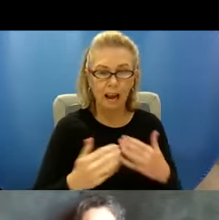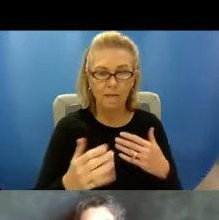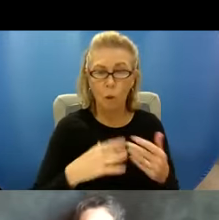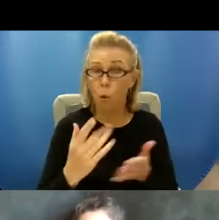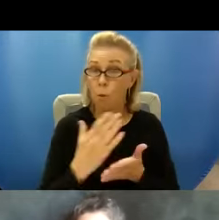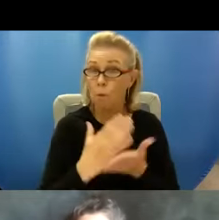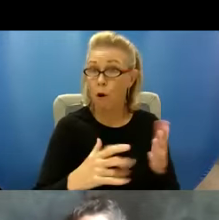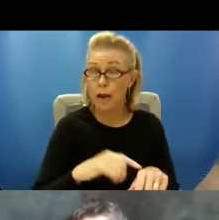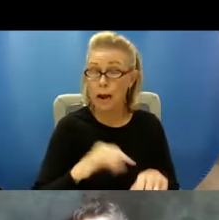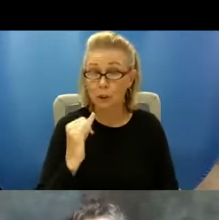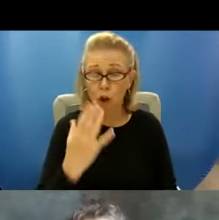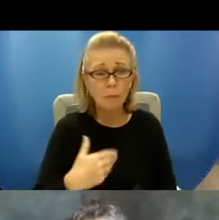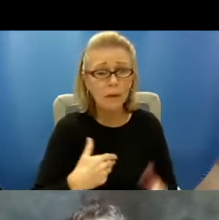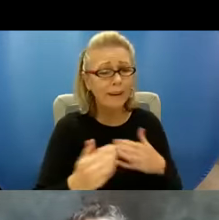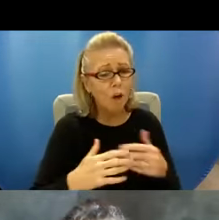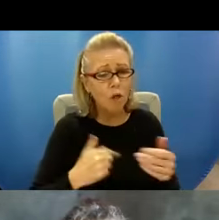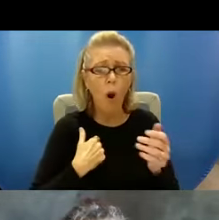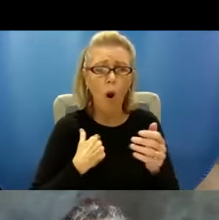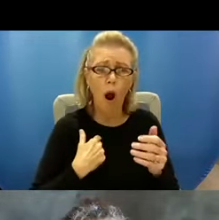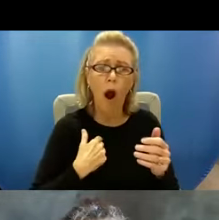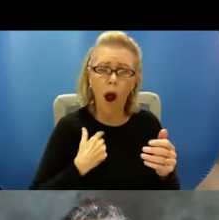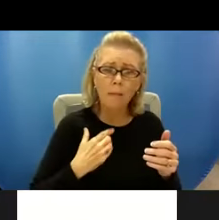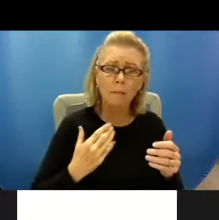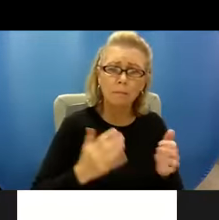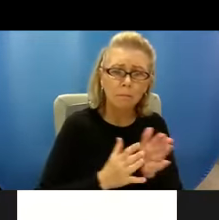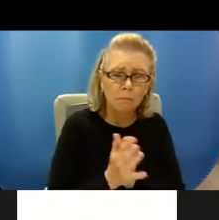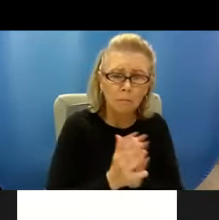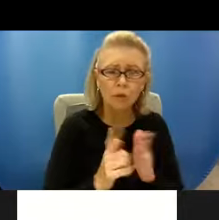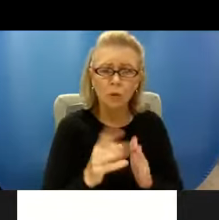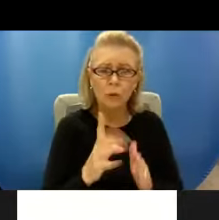compelled to do all the talking, the complaining, the emailing and stuff like that for them.